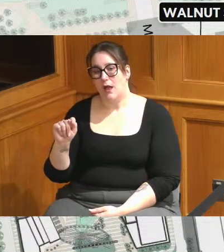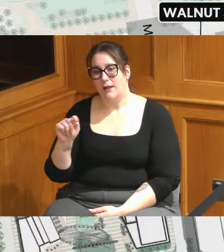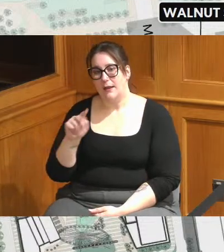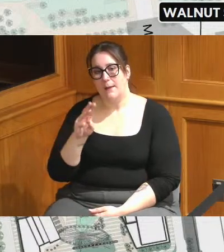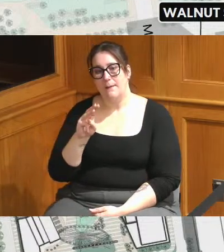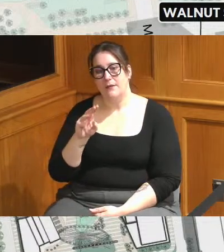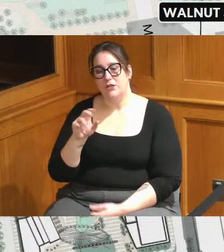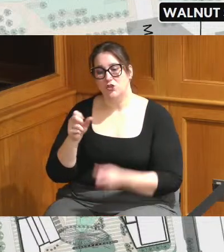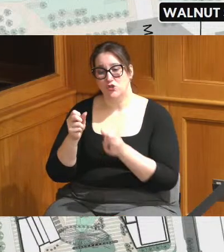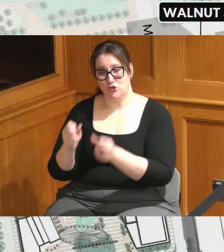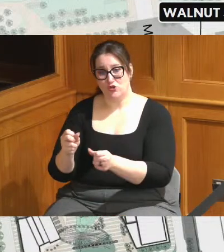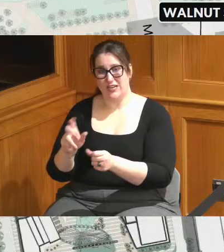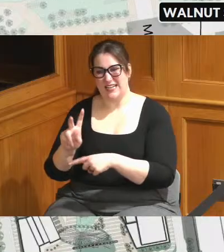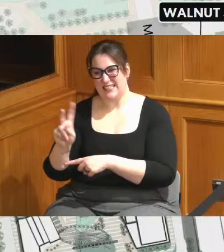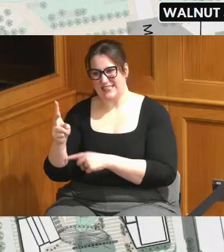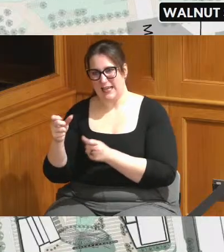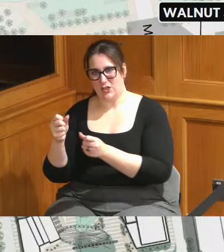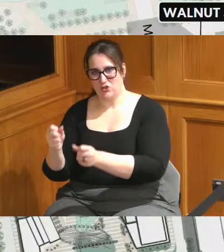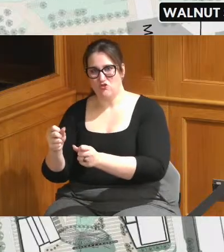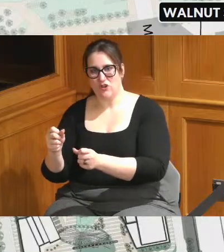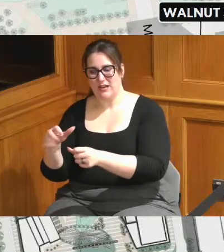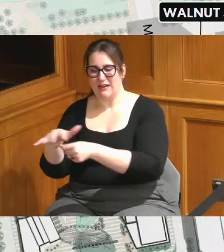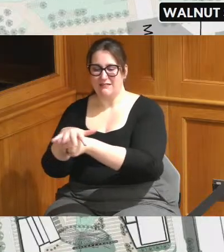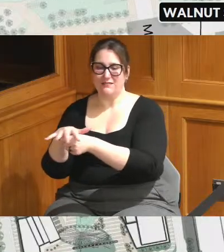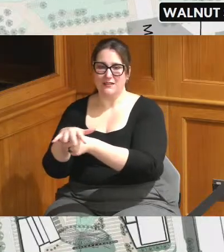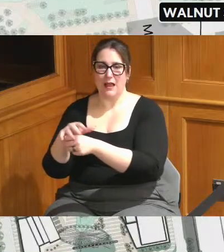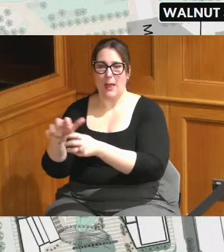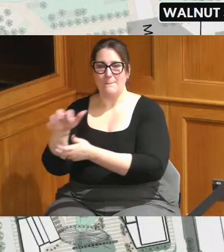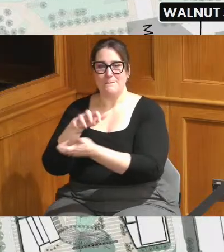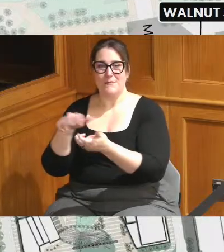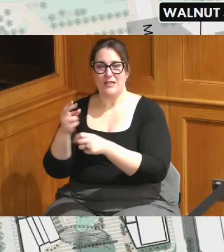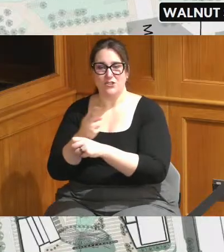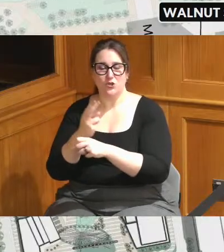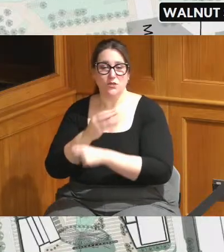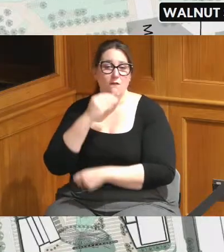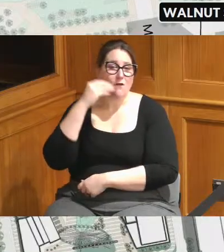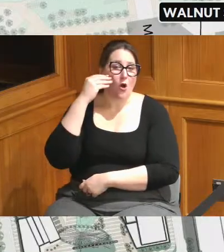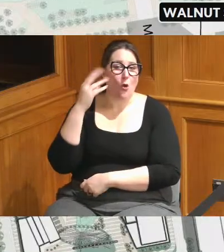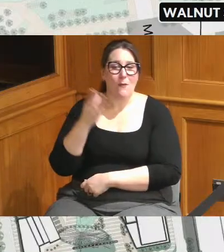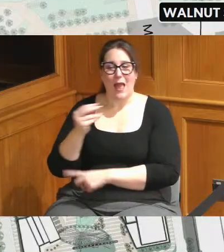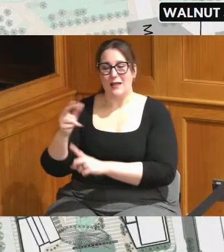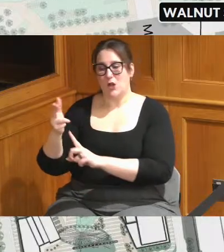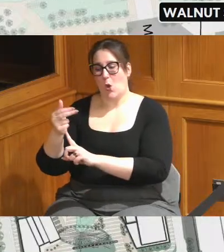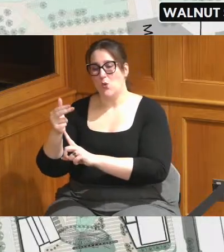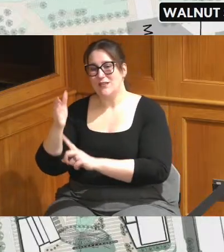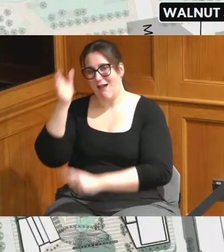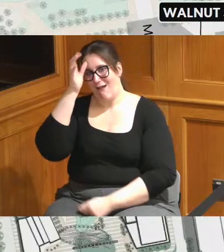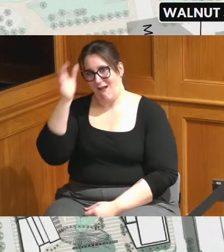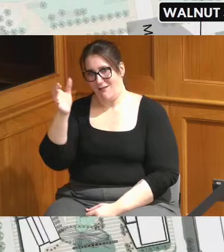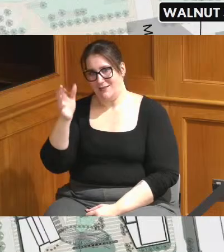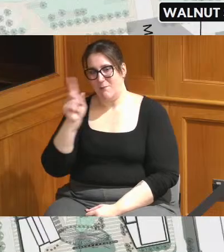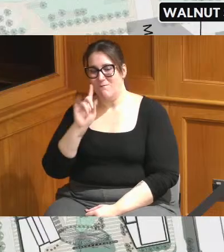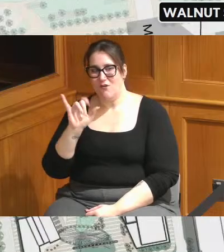Walnut Street and second a mixed use residential and hotel concept there at Wal anchoring the